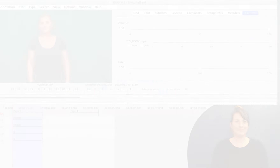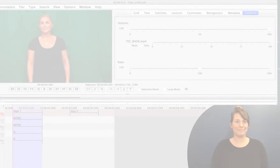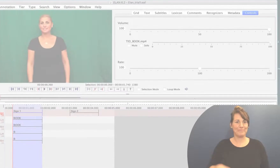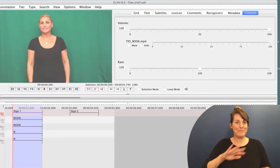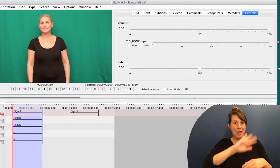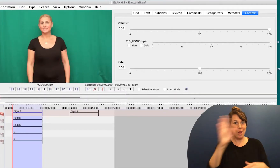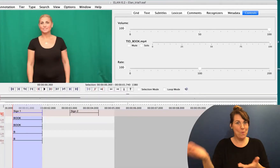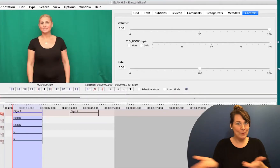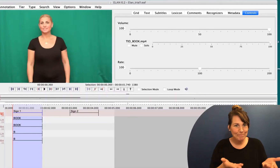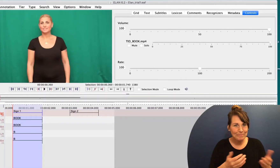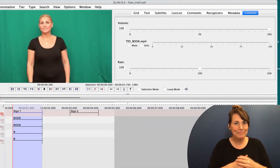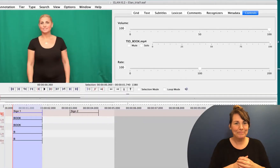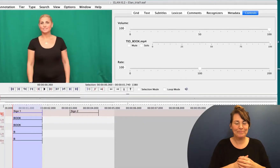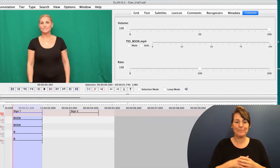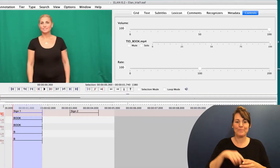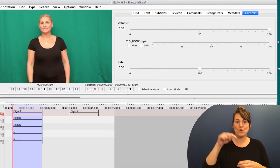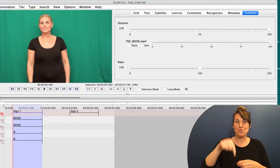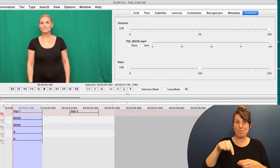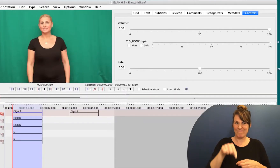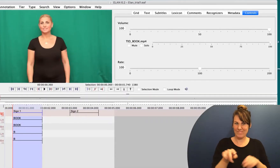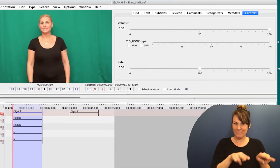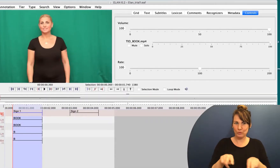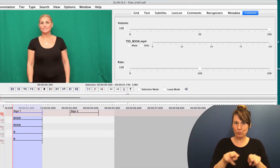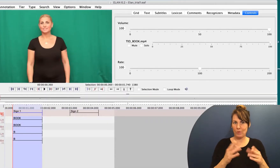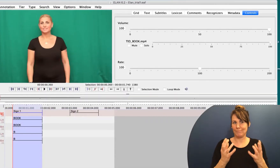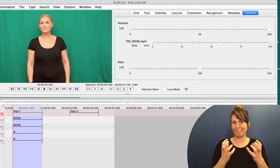Hello, everyone. Let's continue with creating even more tiers.